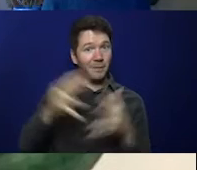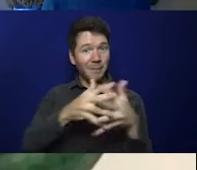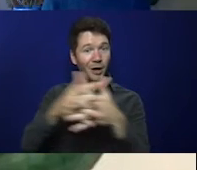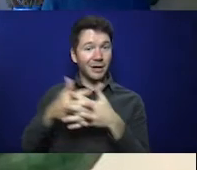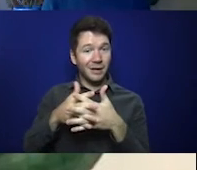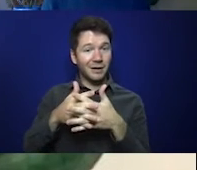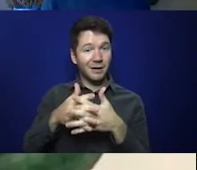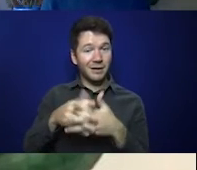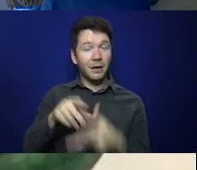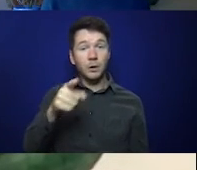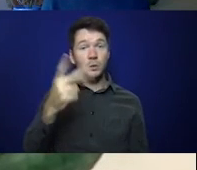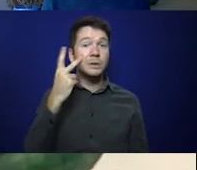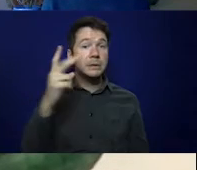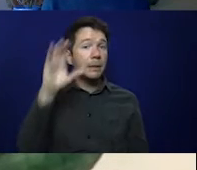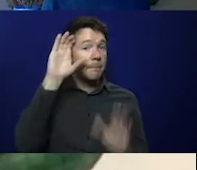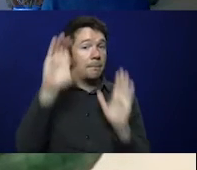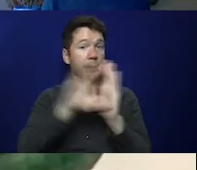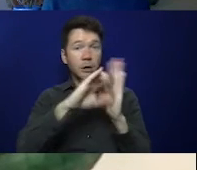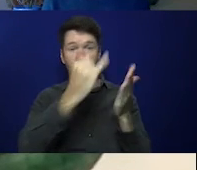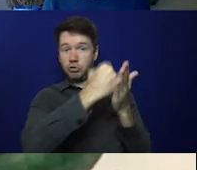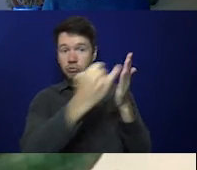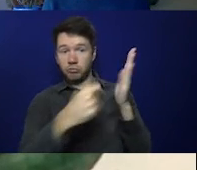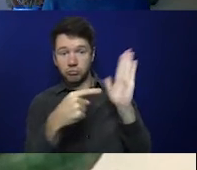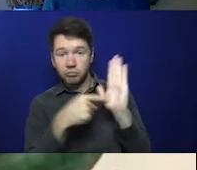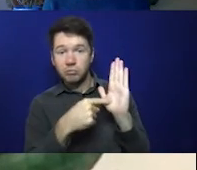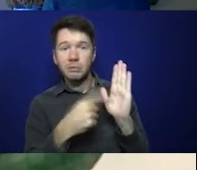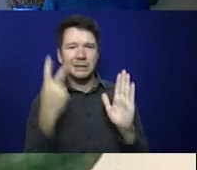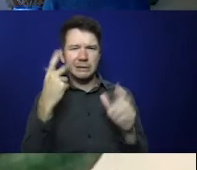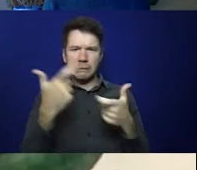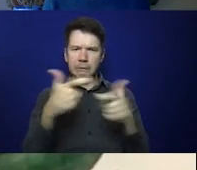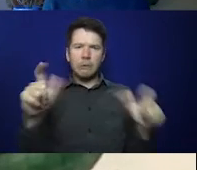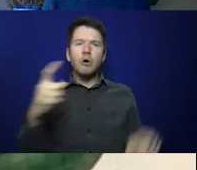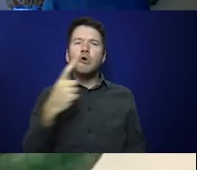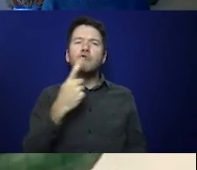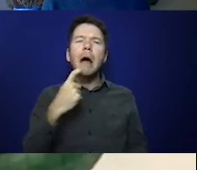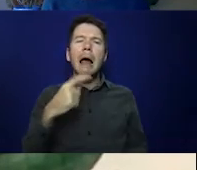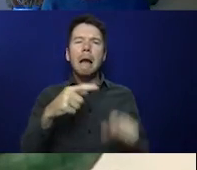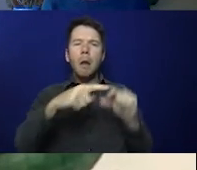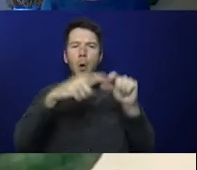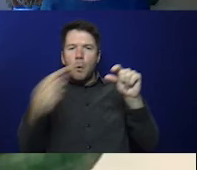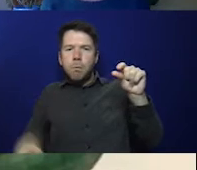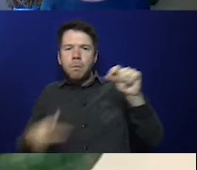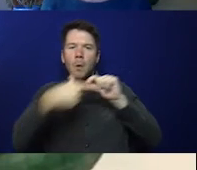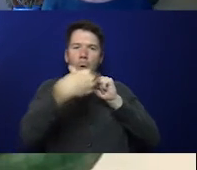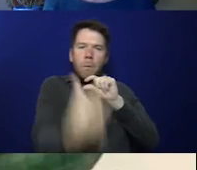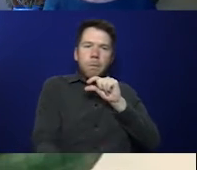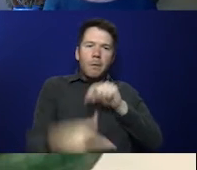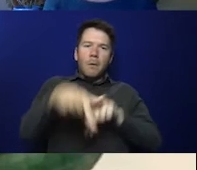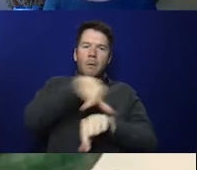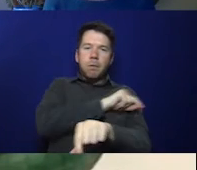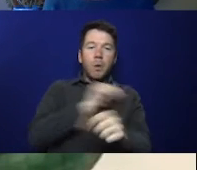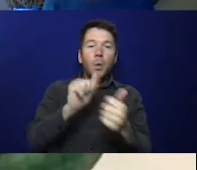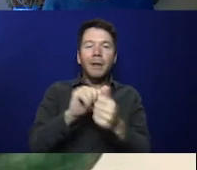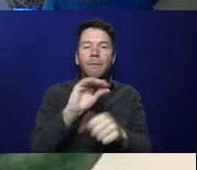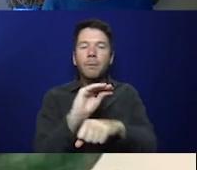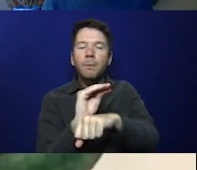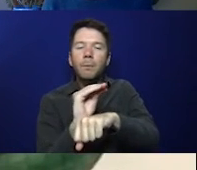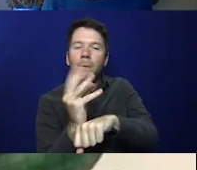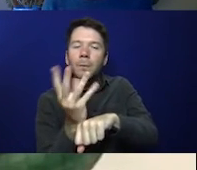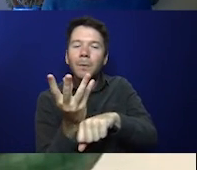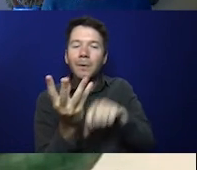The poinsettia, shown in this botanical illustration in full flower with its huge red bracts surrounding